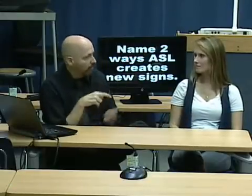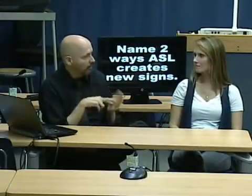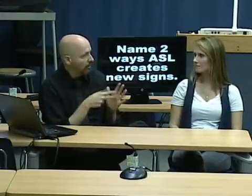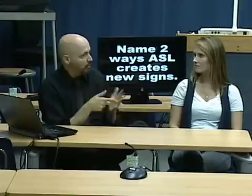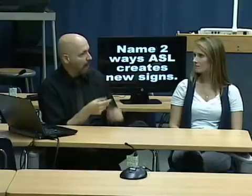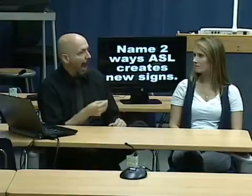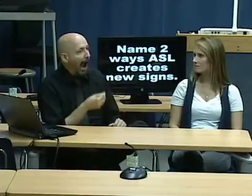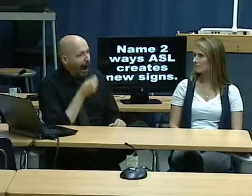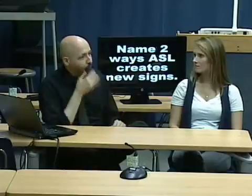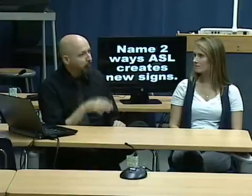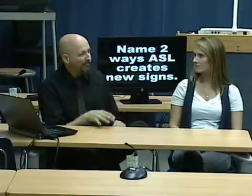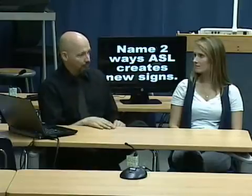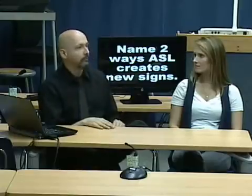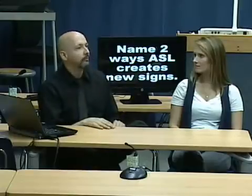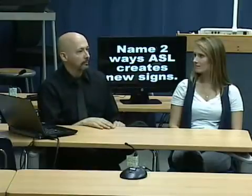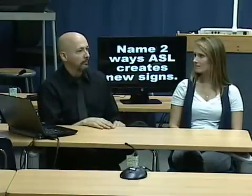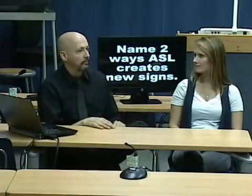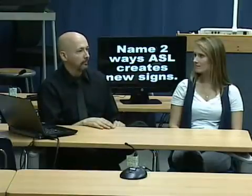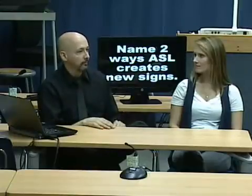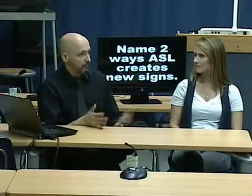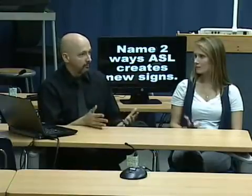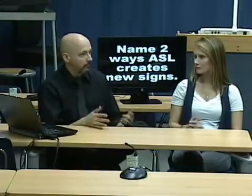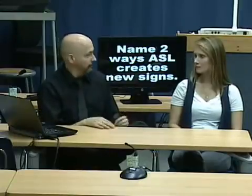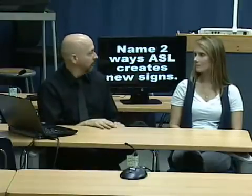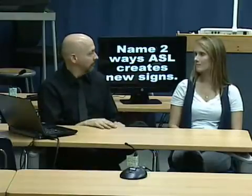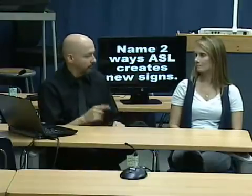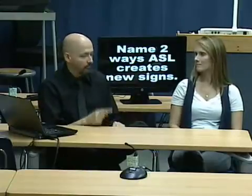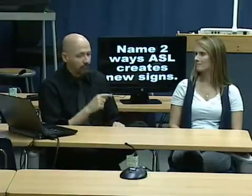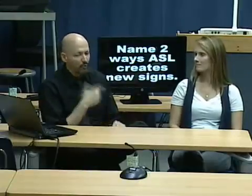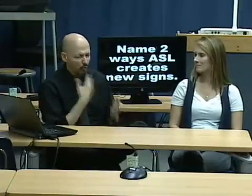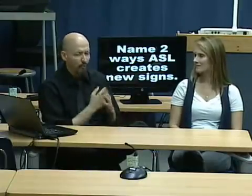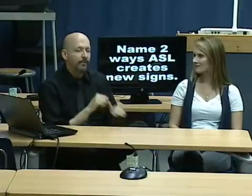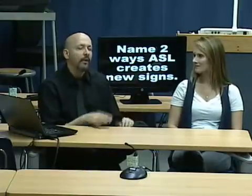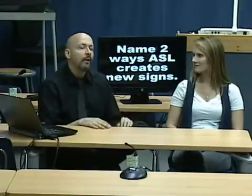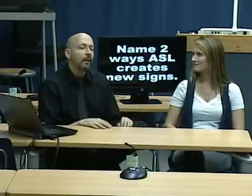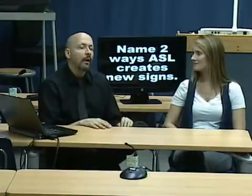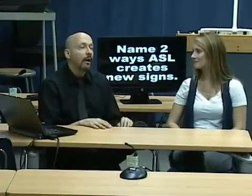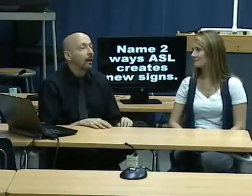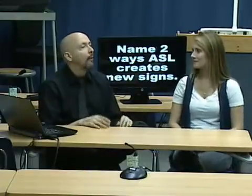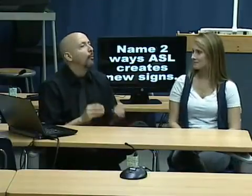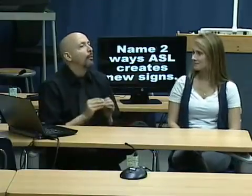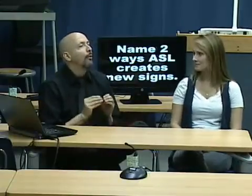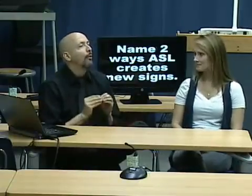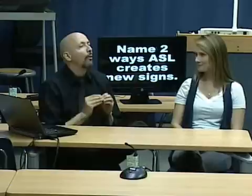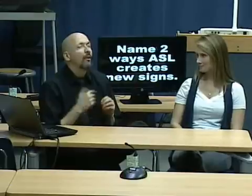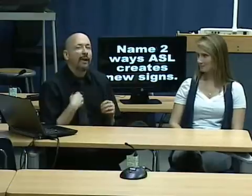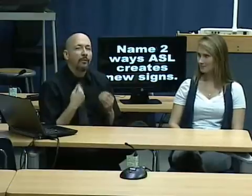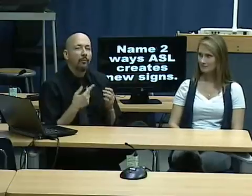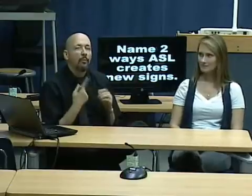It means, "[Swallows last bite of sandwich.]" Done. Right. Good. More. I have one more.